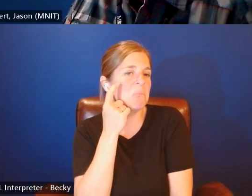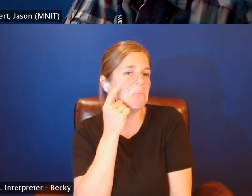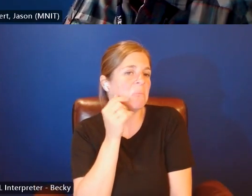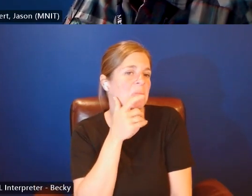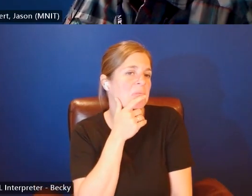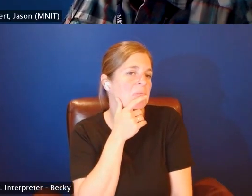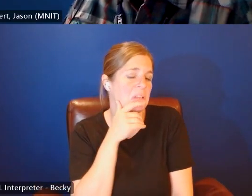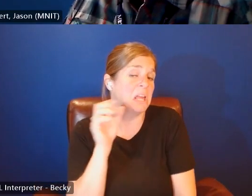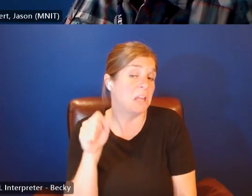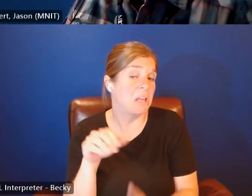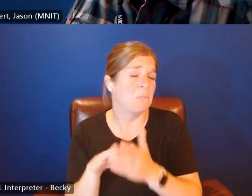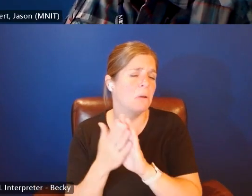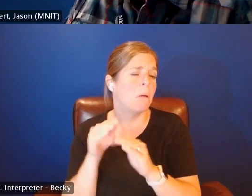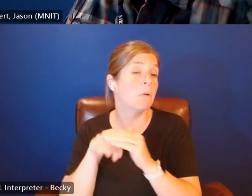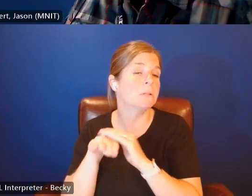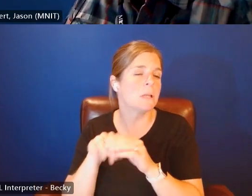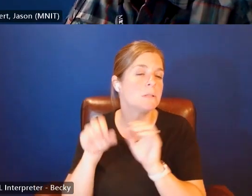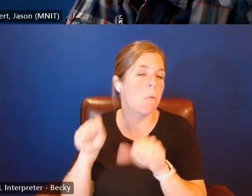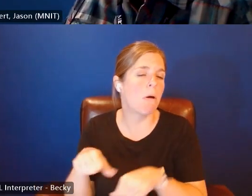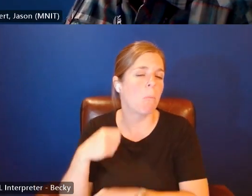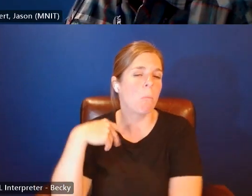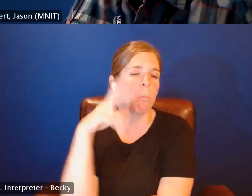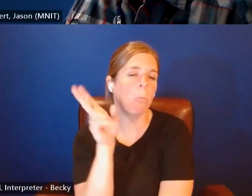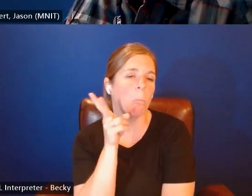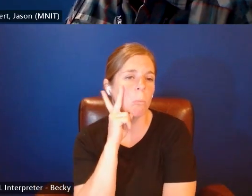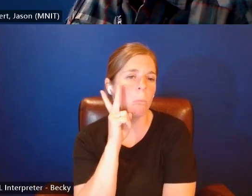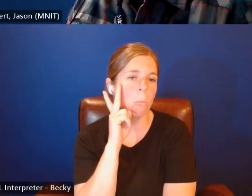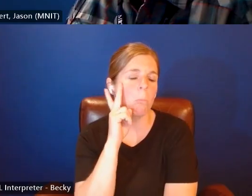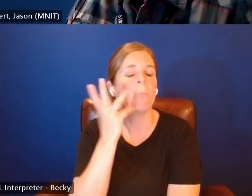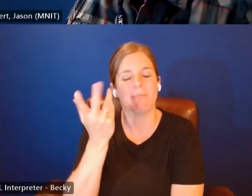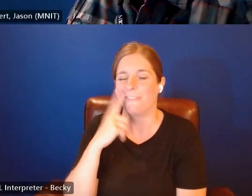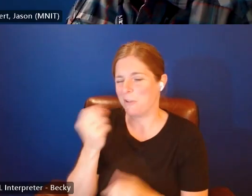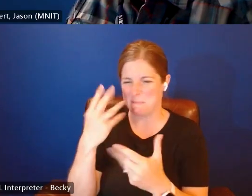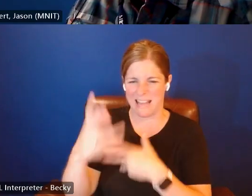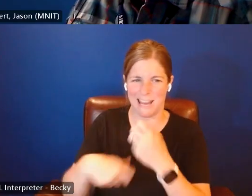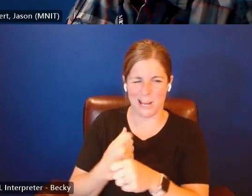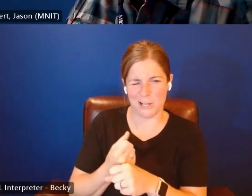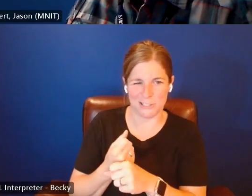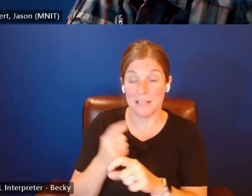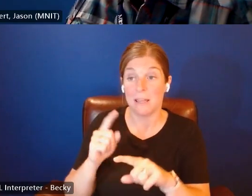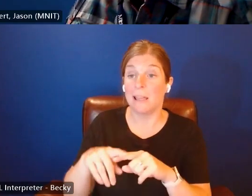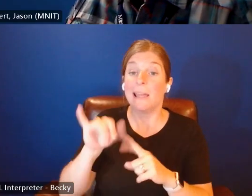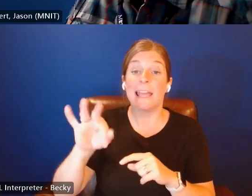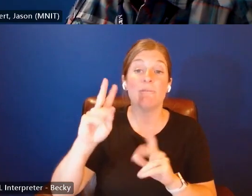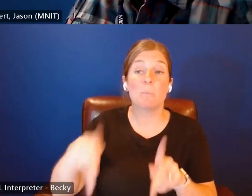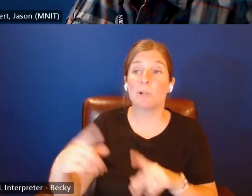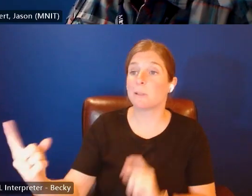online for many years. And when someone would say to me, I have this map